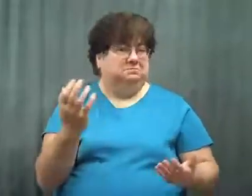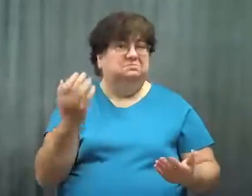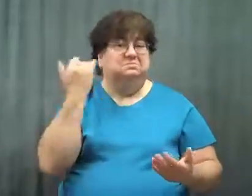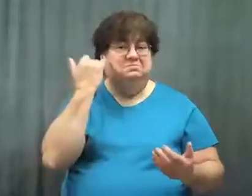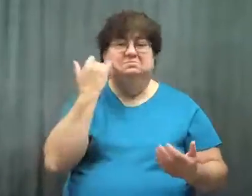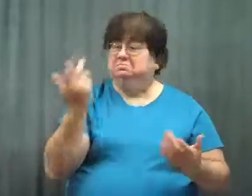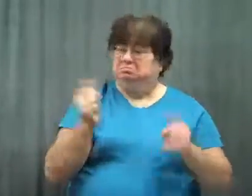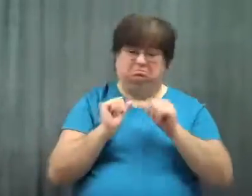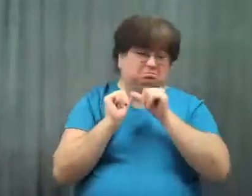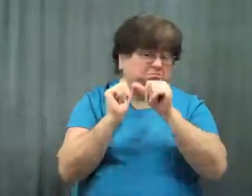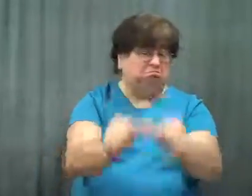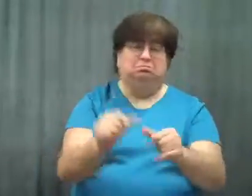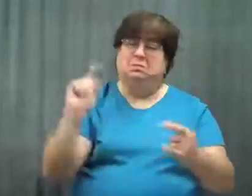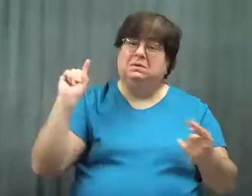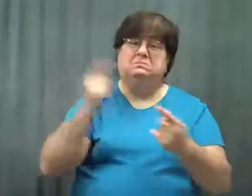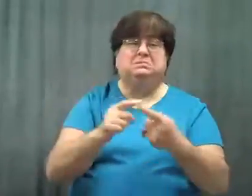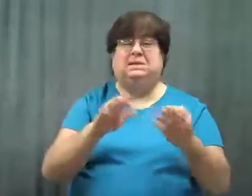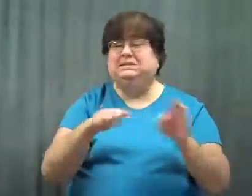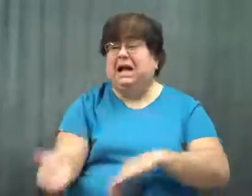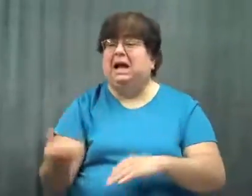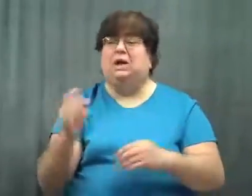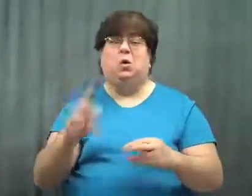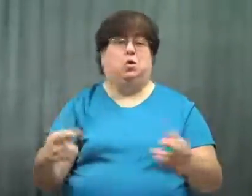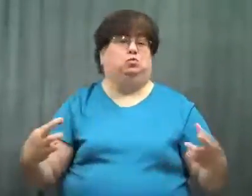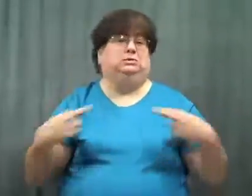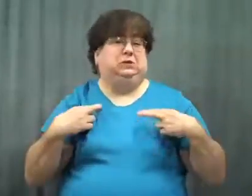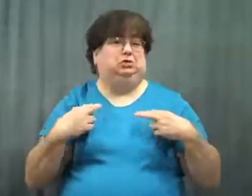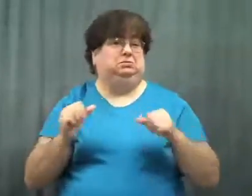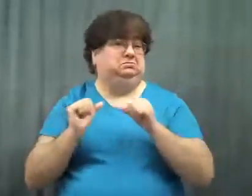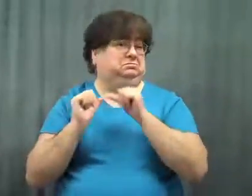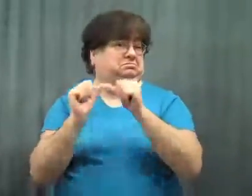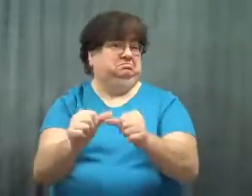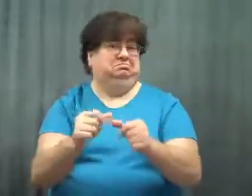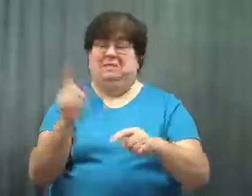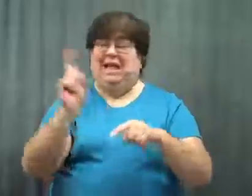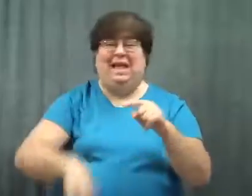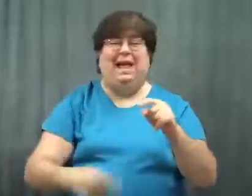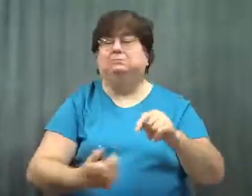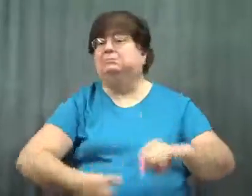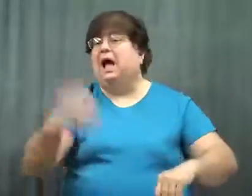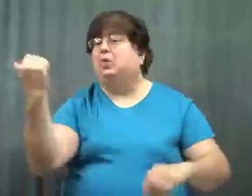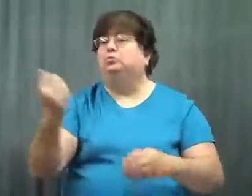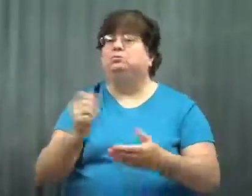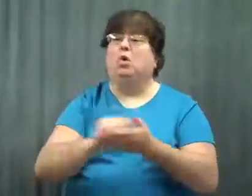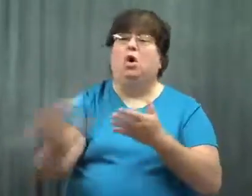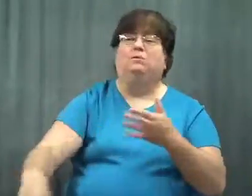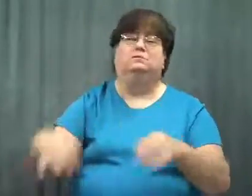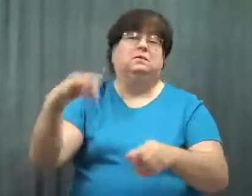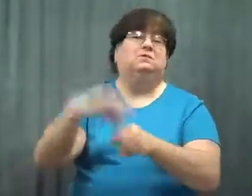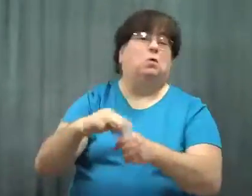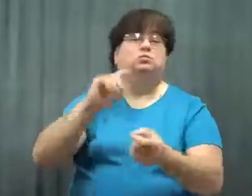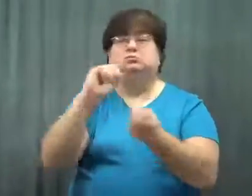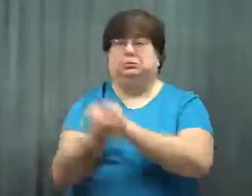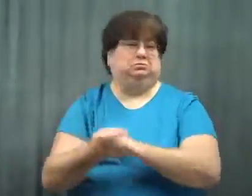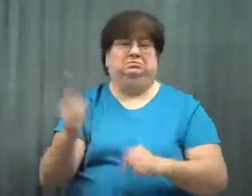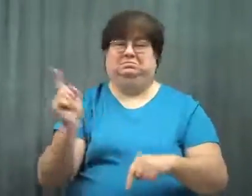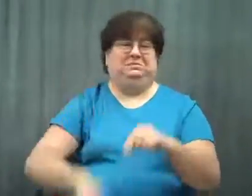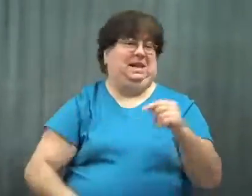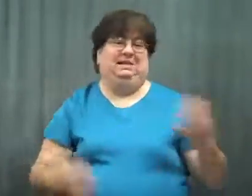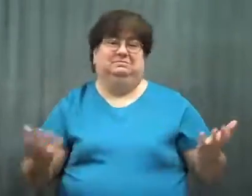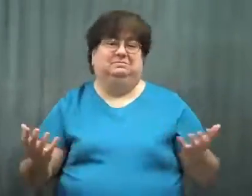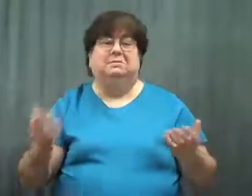They remain until they die or retire. They cannot be removed or voted out.